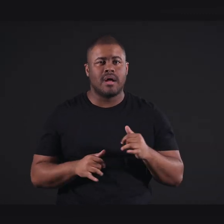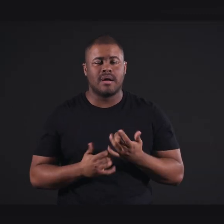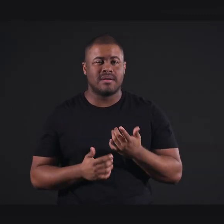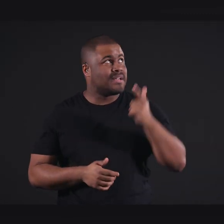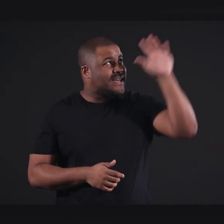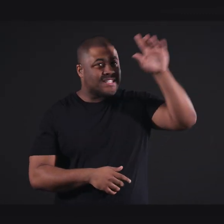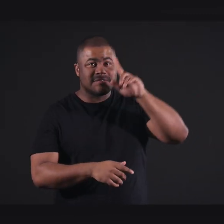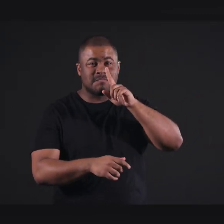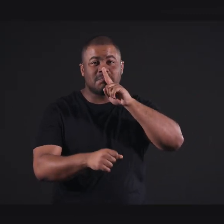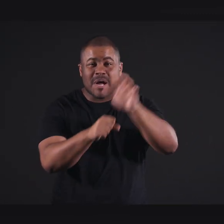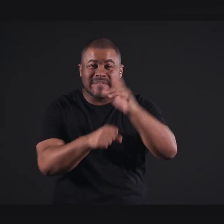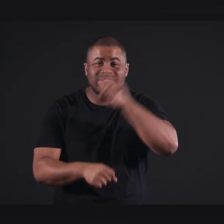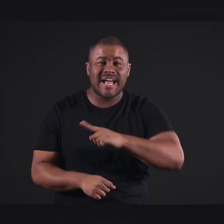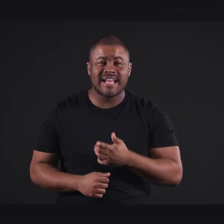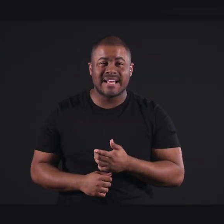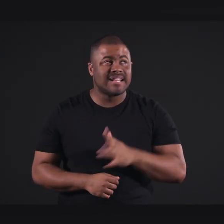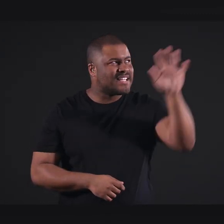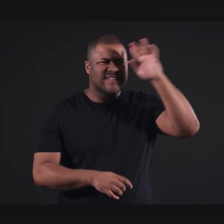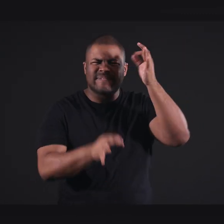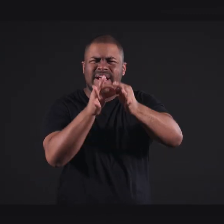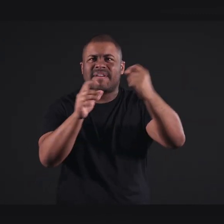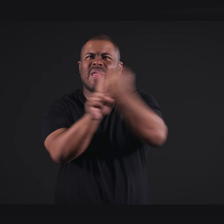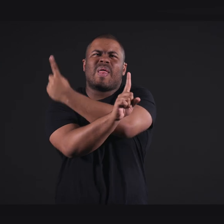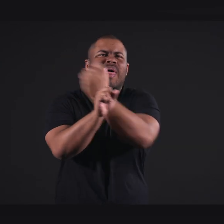Were God’s promises fake, was his faithfulness flawed?